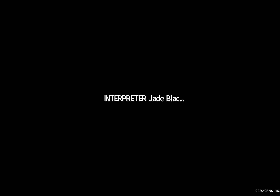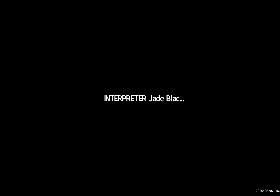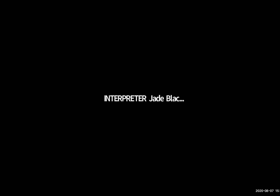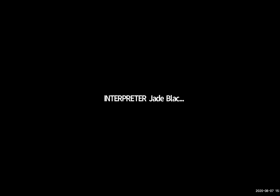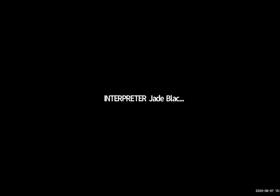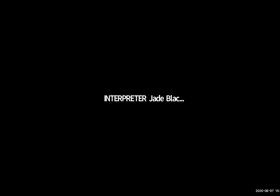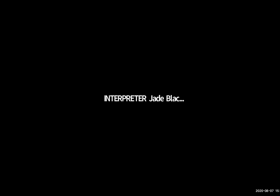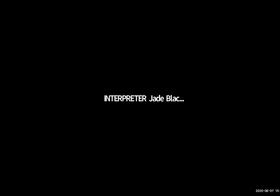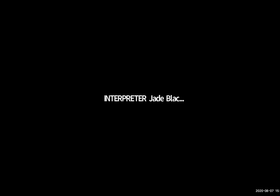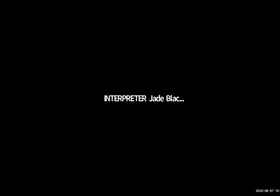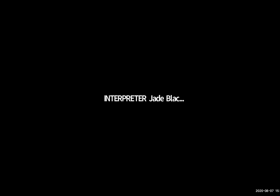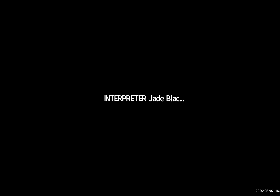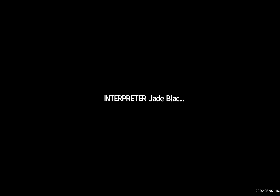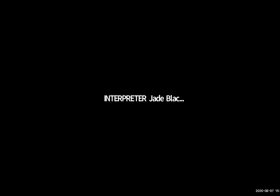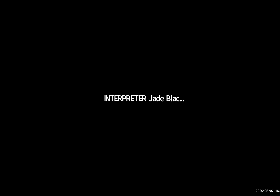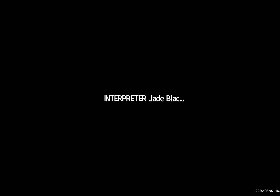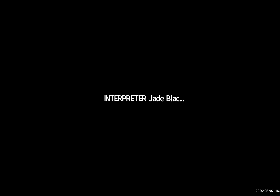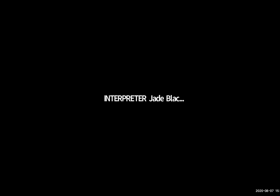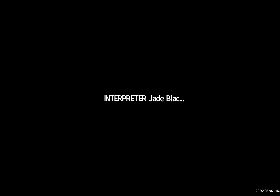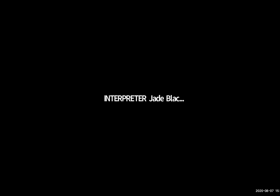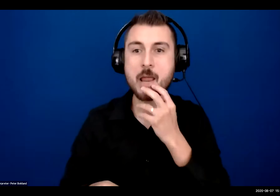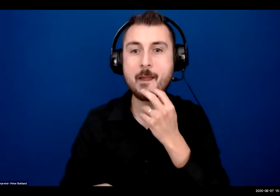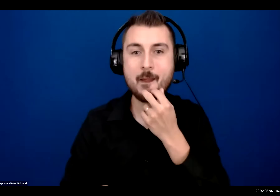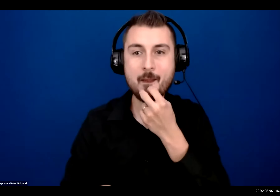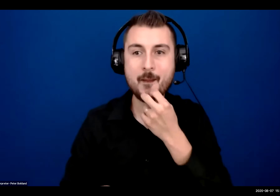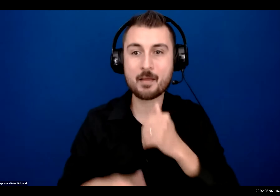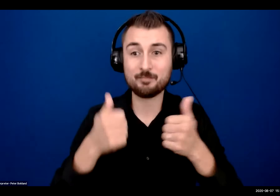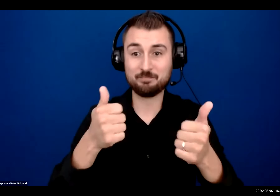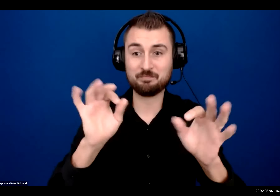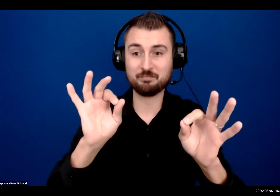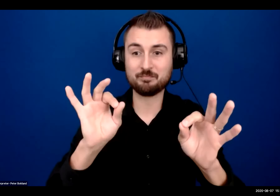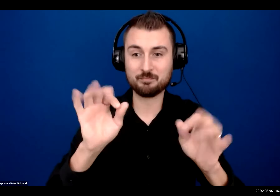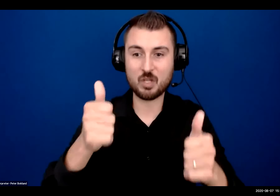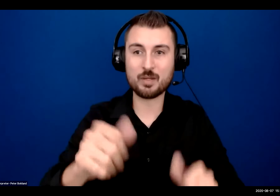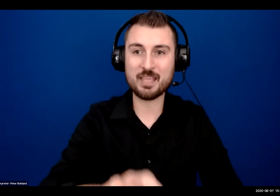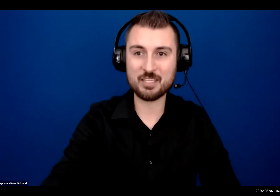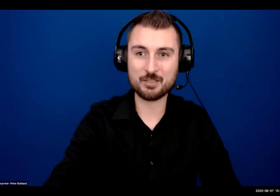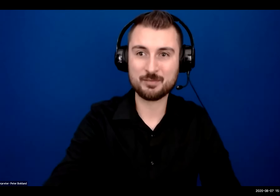Welcome back everybody. If you don't mind at this moment right I'm going to ask about spot light.